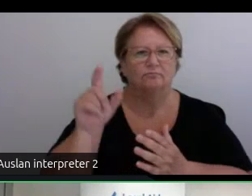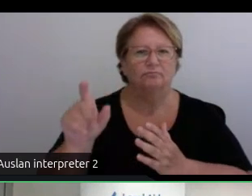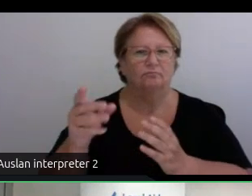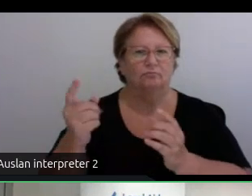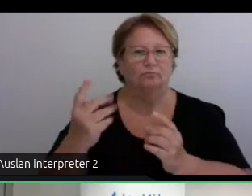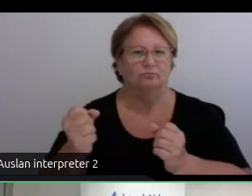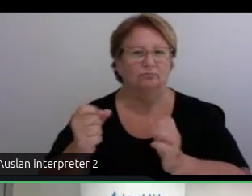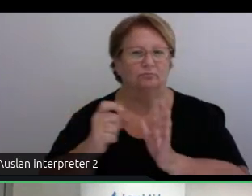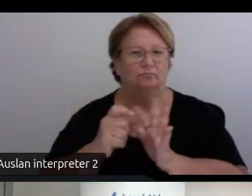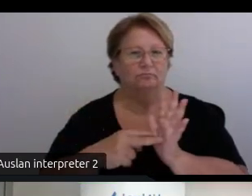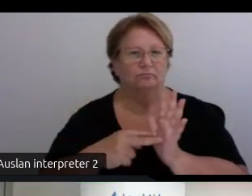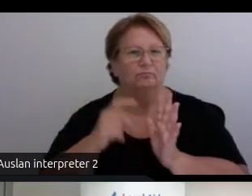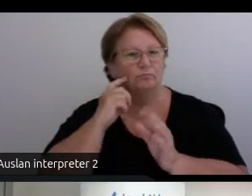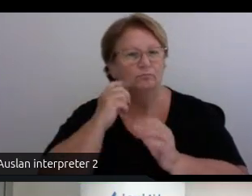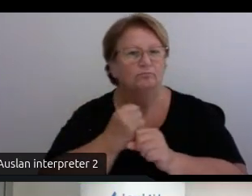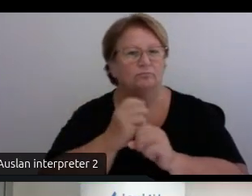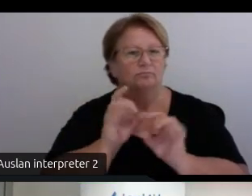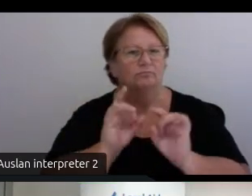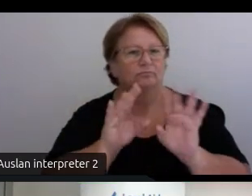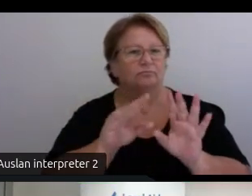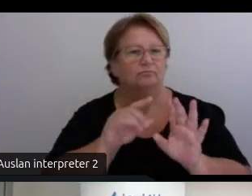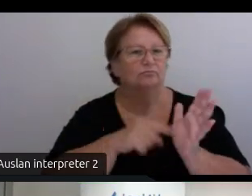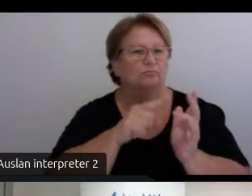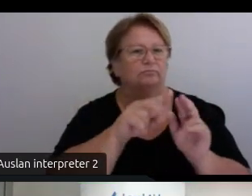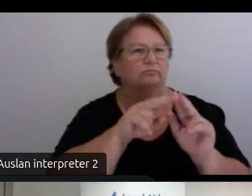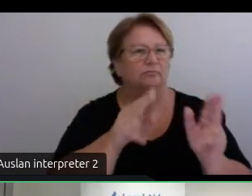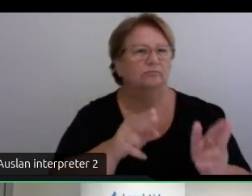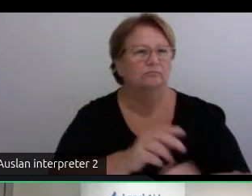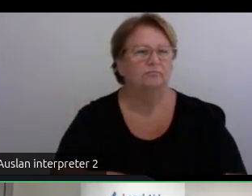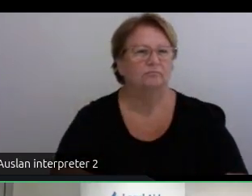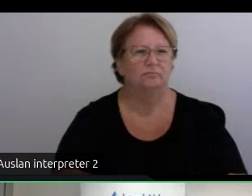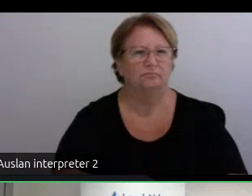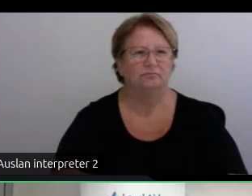of the DV will actually cause the damage to the house. Oh yeah, they're like they might think